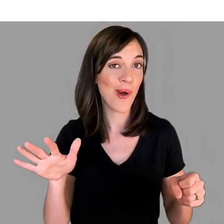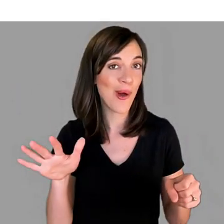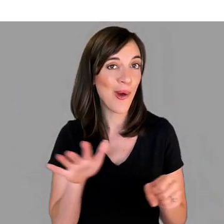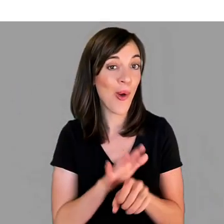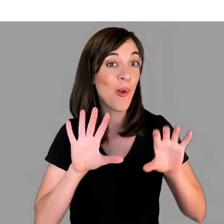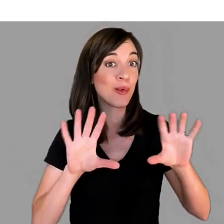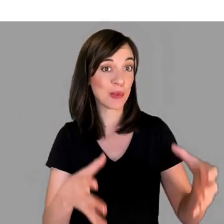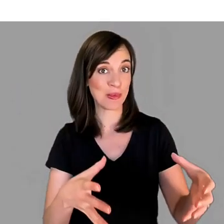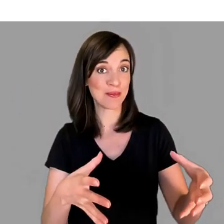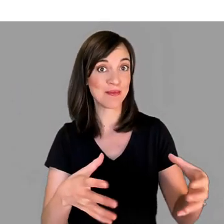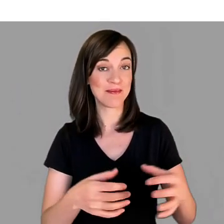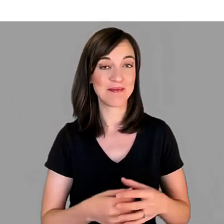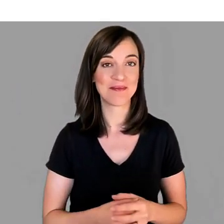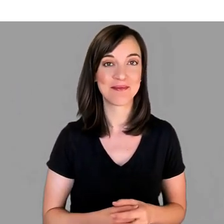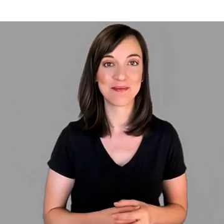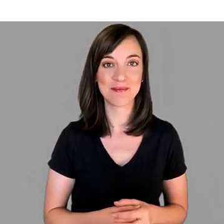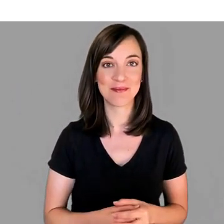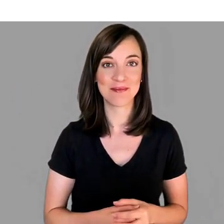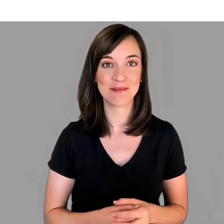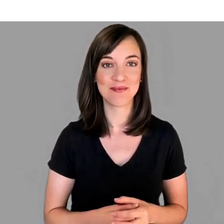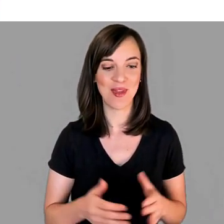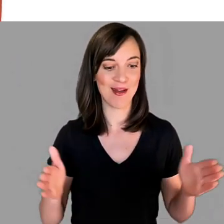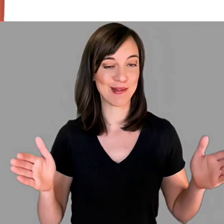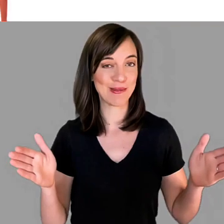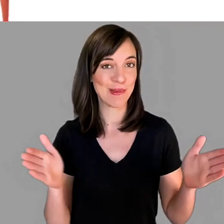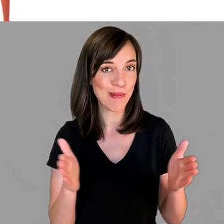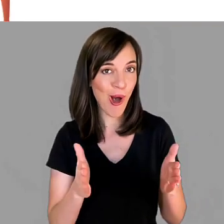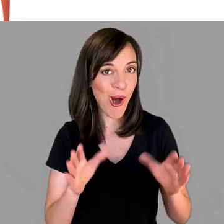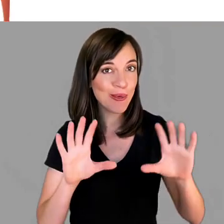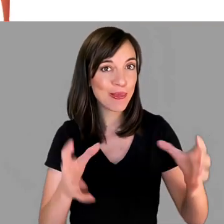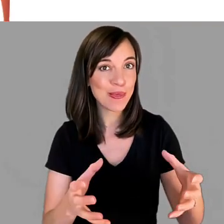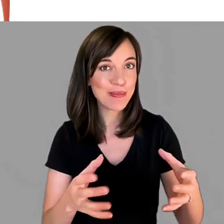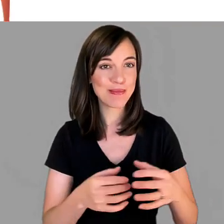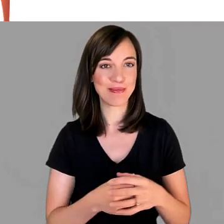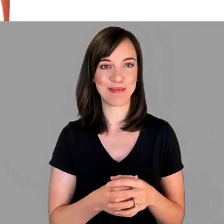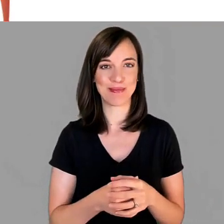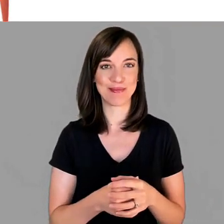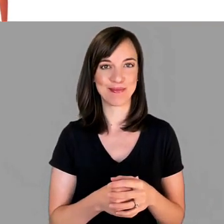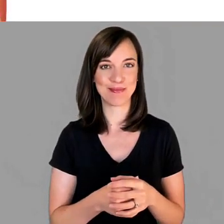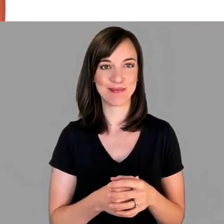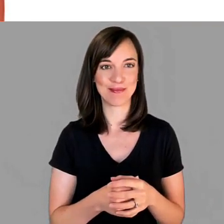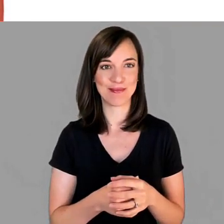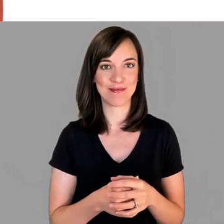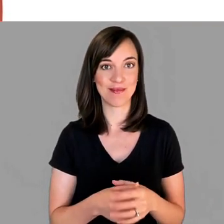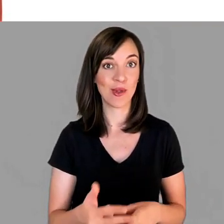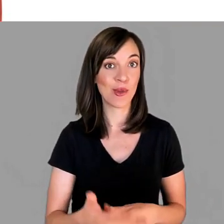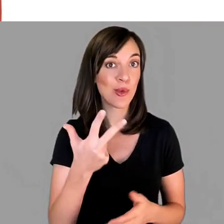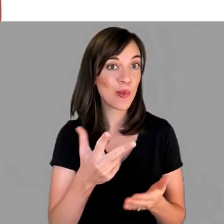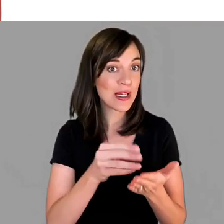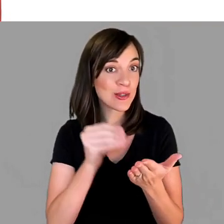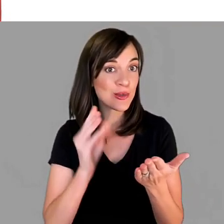whole group, small group, triads,